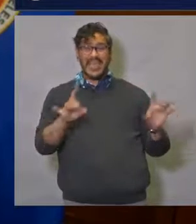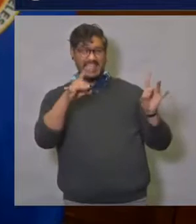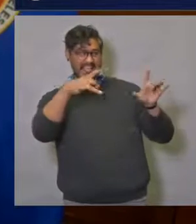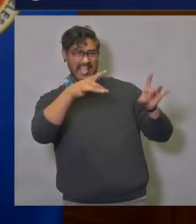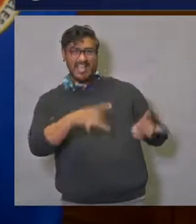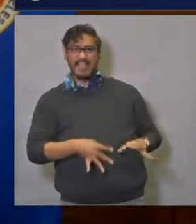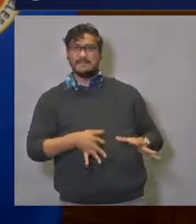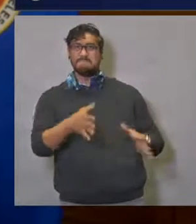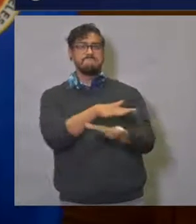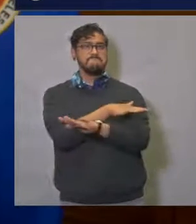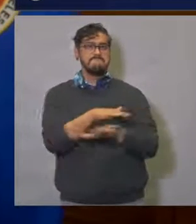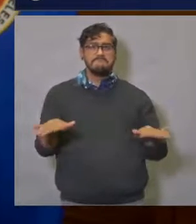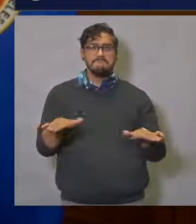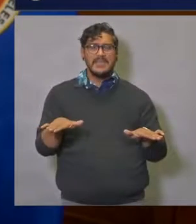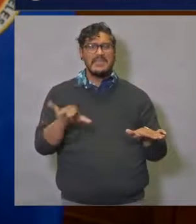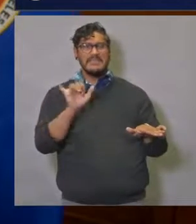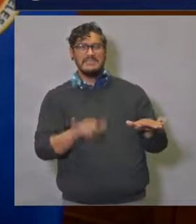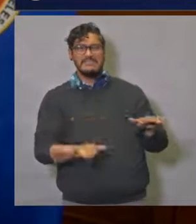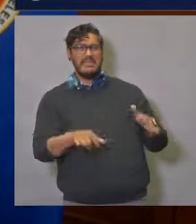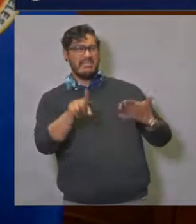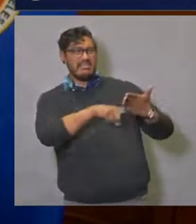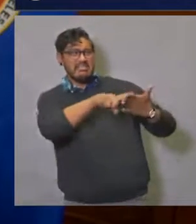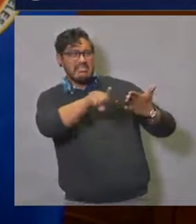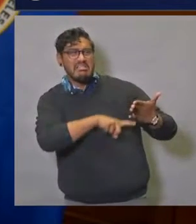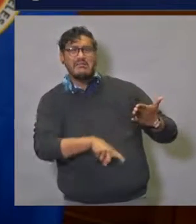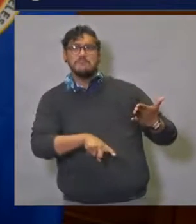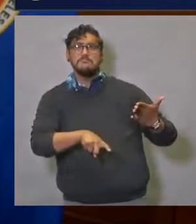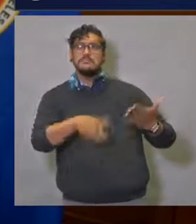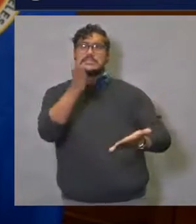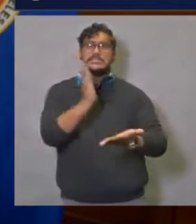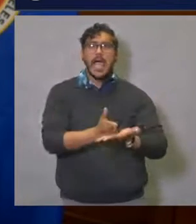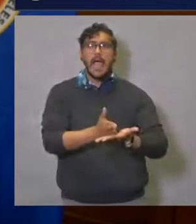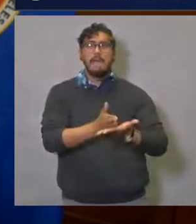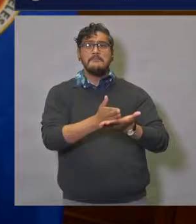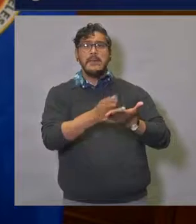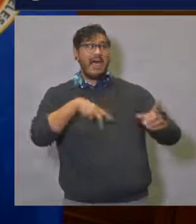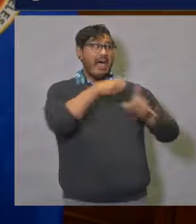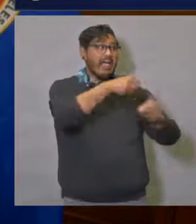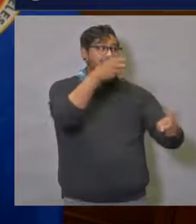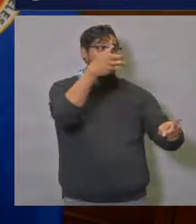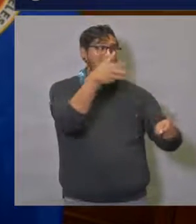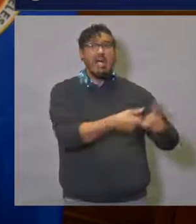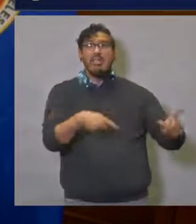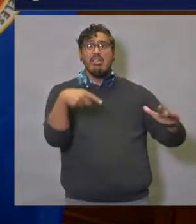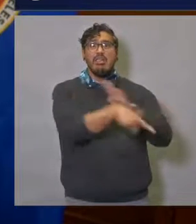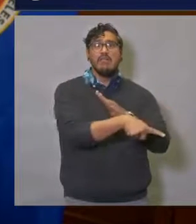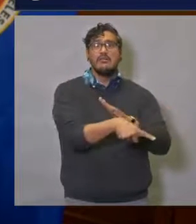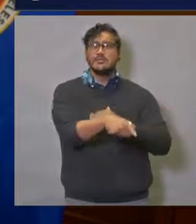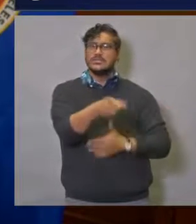NOT ATTACKED. THE HEAT MUST STOP.